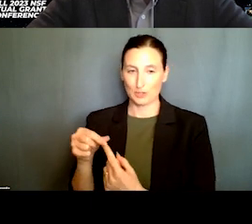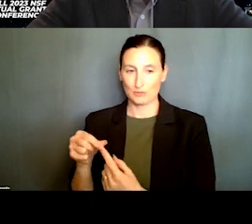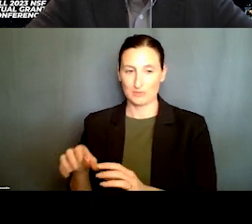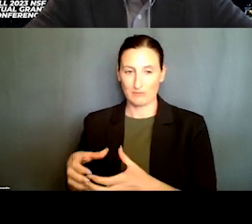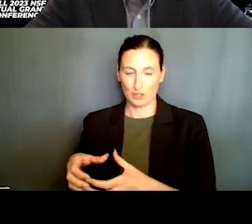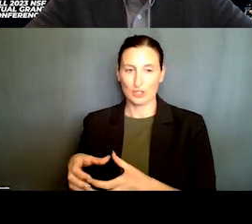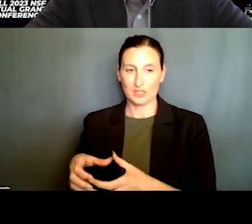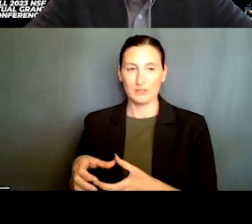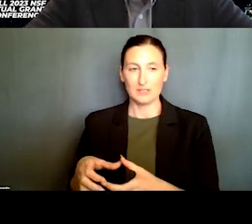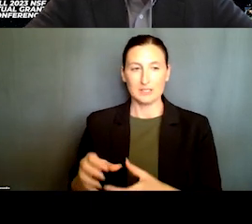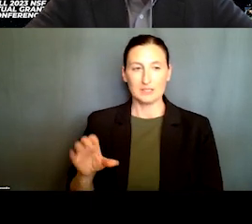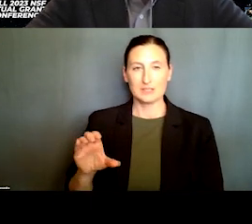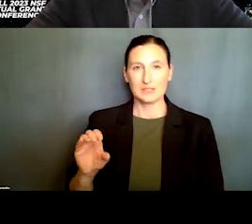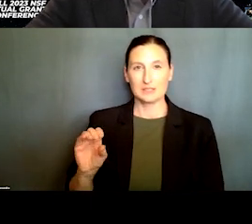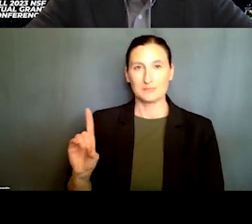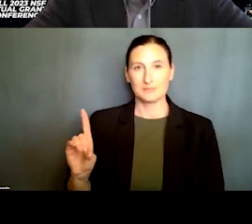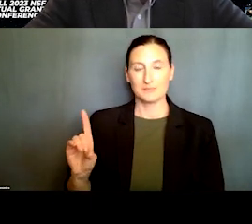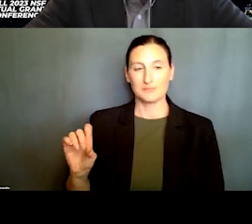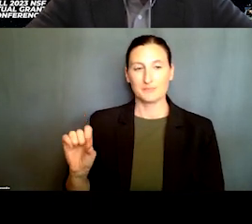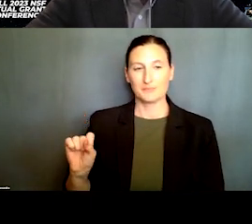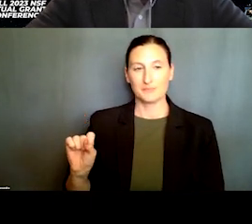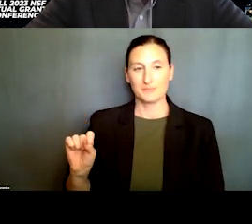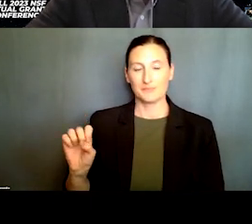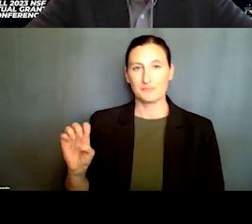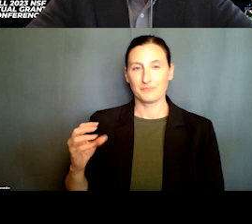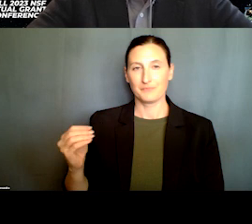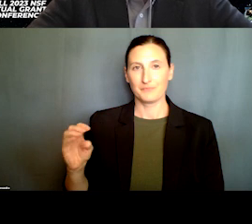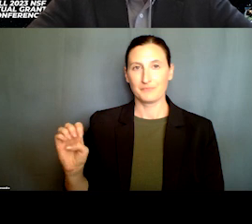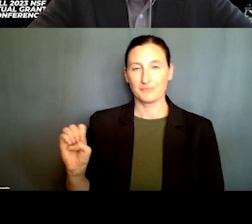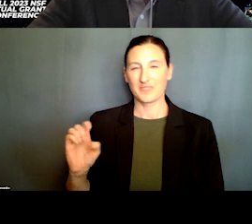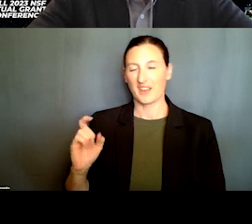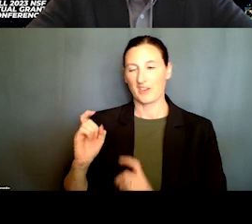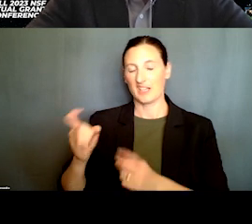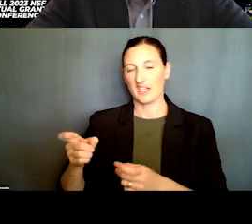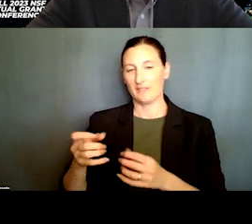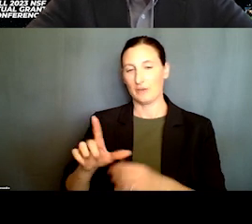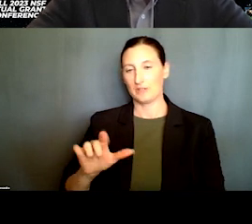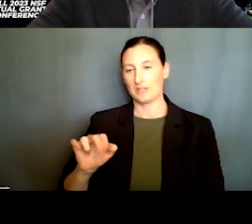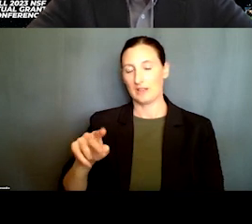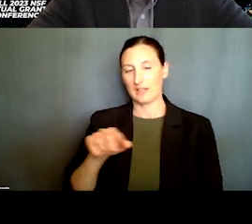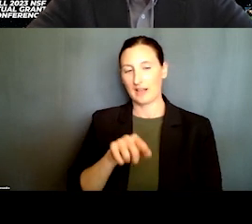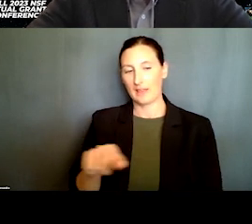which is called CDS&E-Mathematical Sciences that I gave you the link for at the bottom.